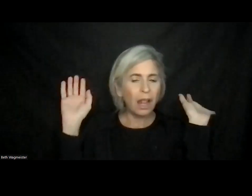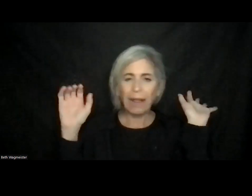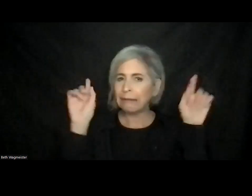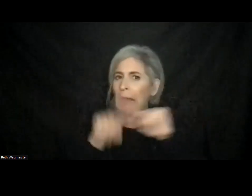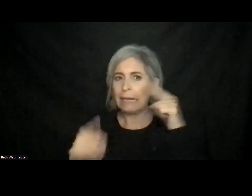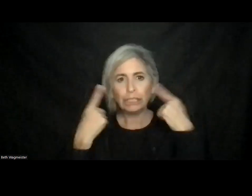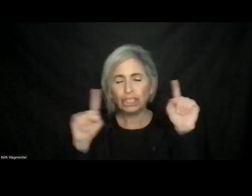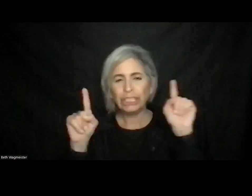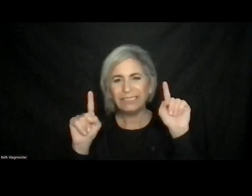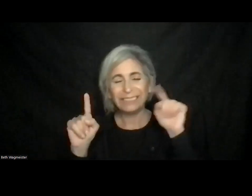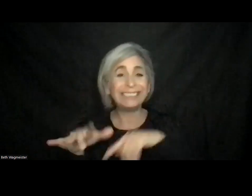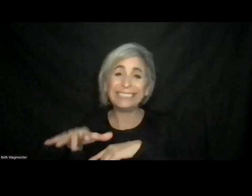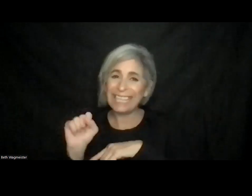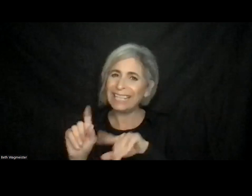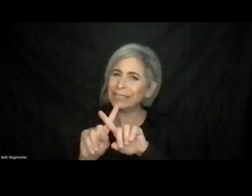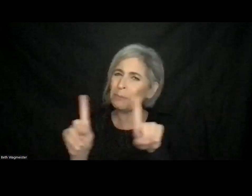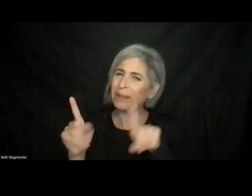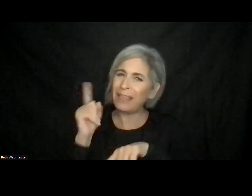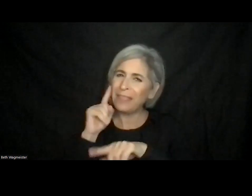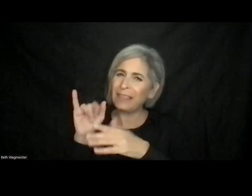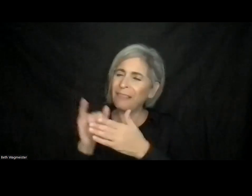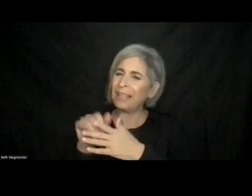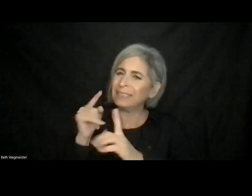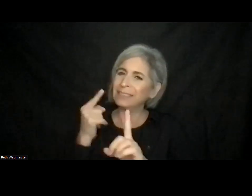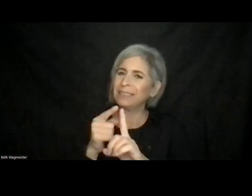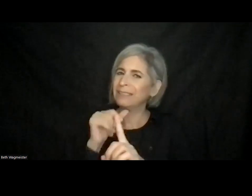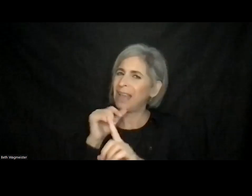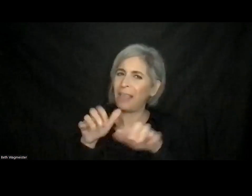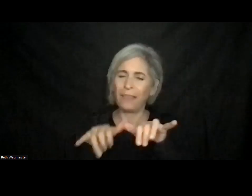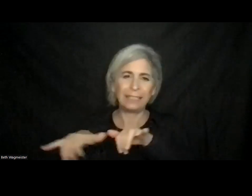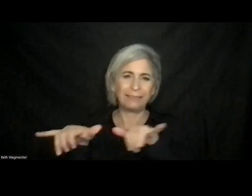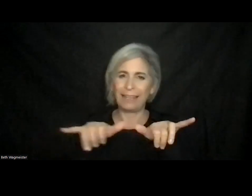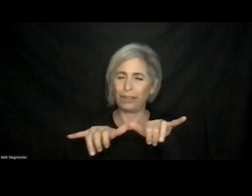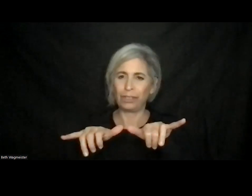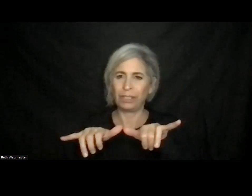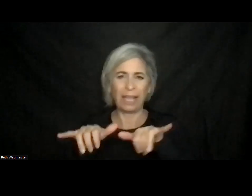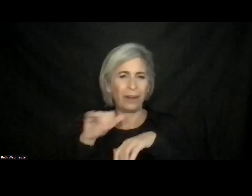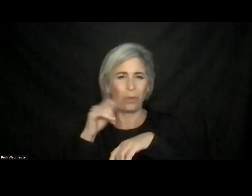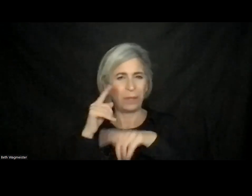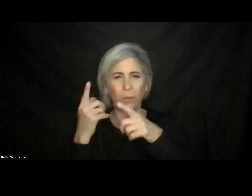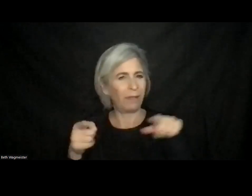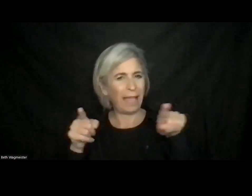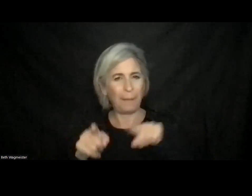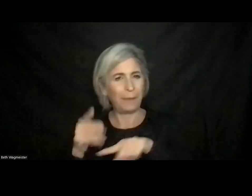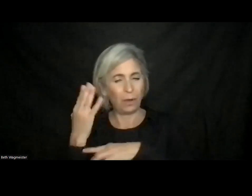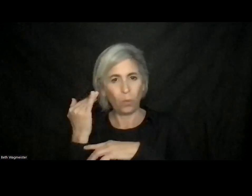Yes. But I think this is not the standard rule. Because in the standard,